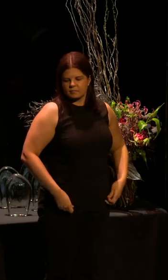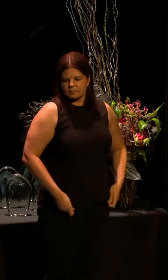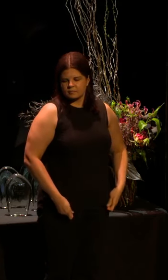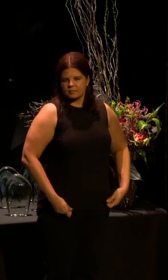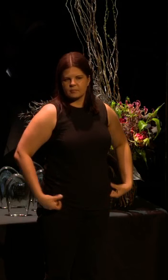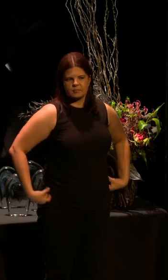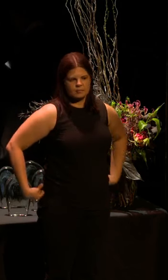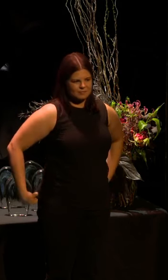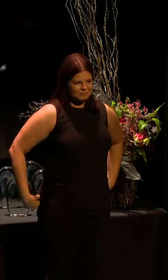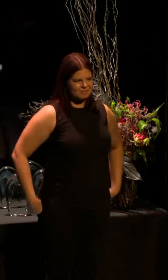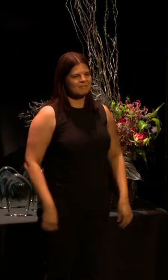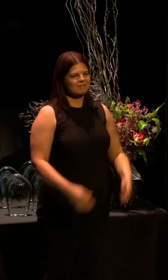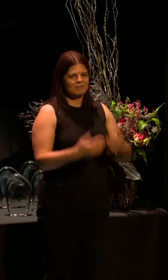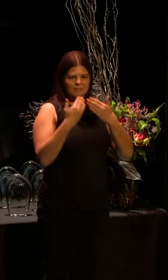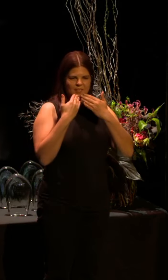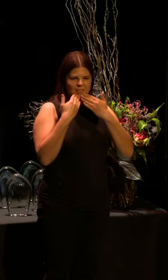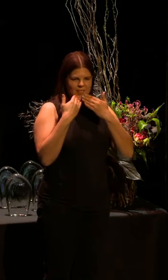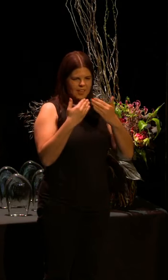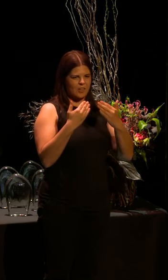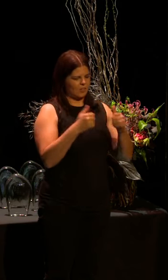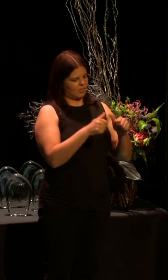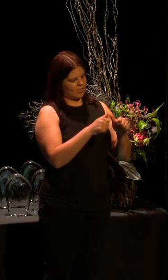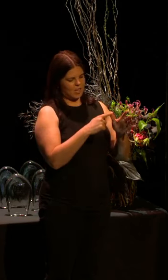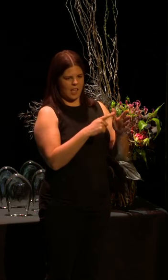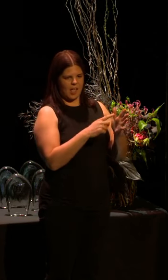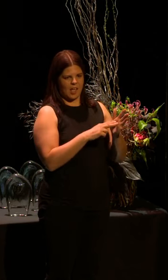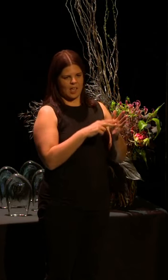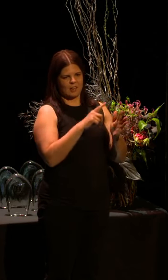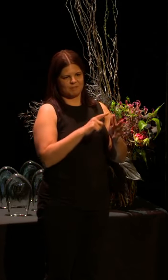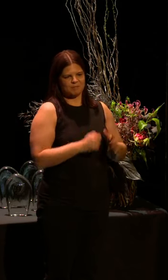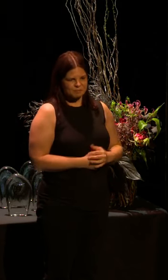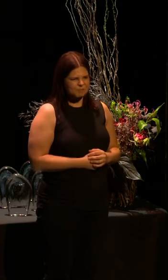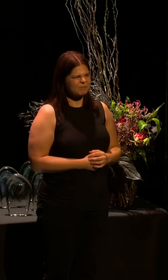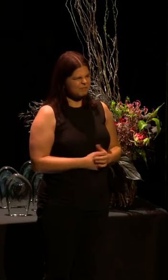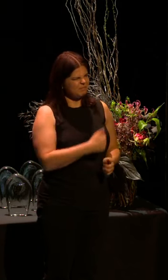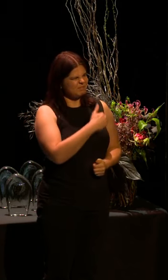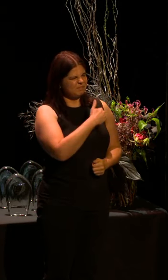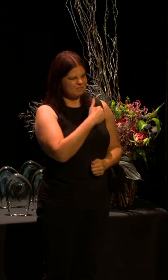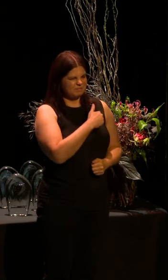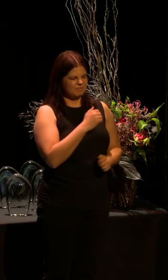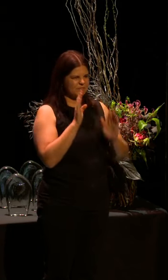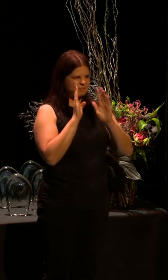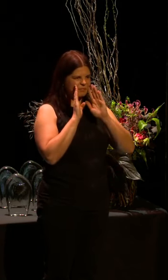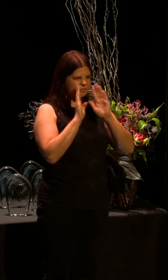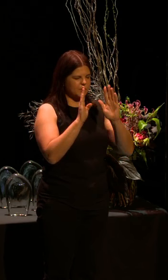Thank you, Aunty Ann, for your very generous welcome. It's a privilege to hold tonight's award ceremony on Gadigal land.